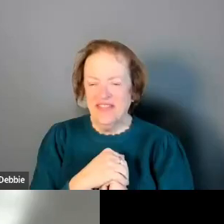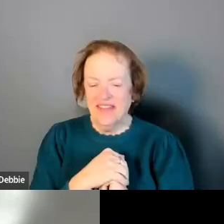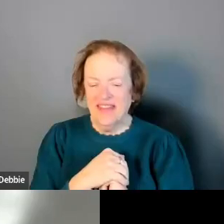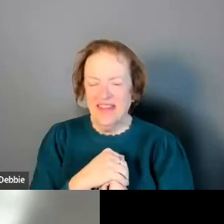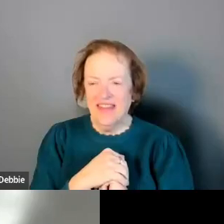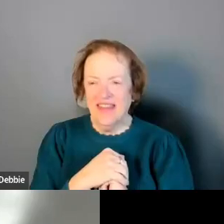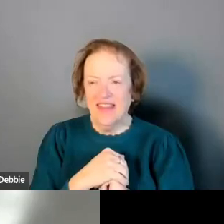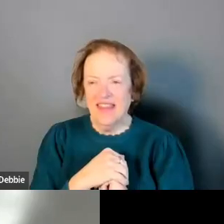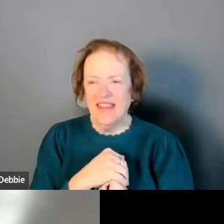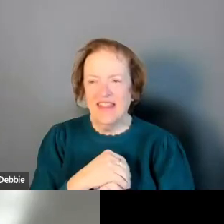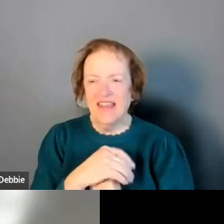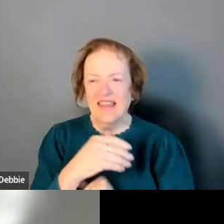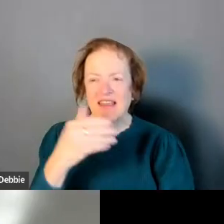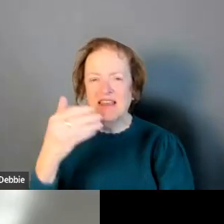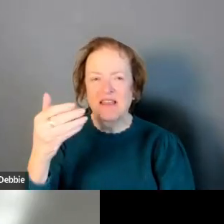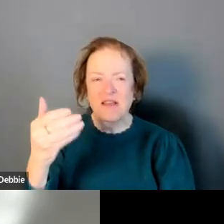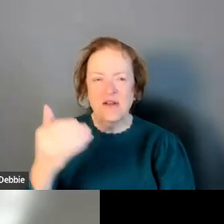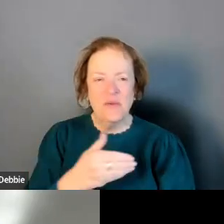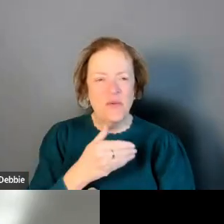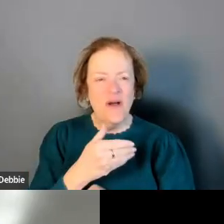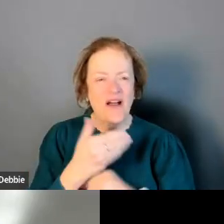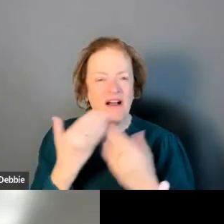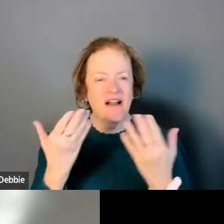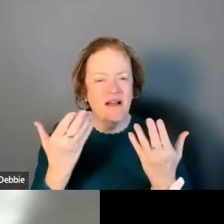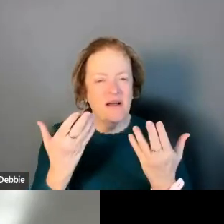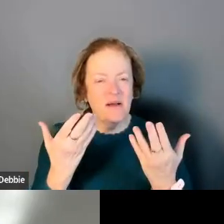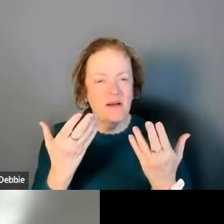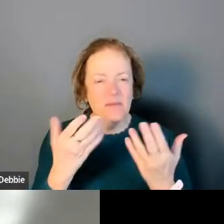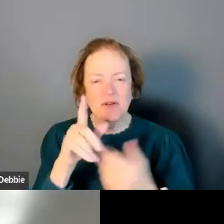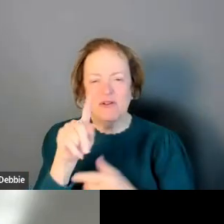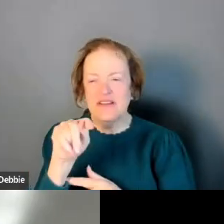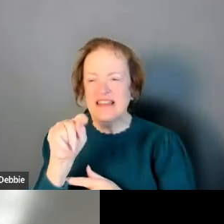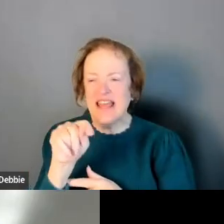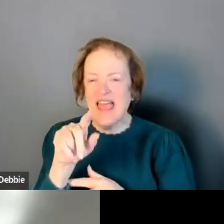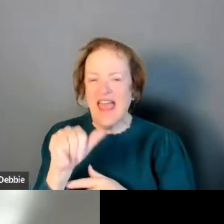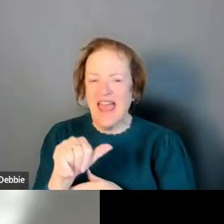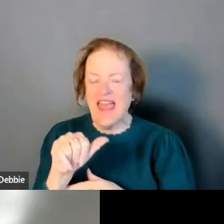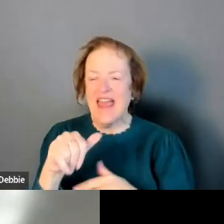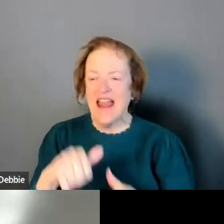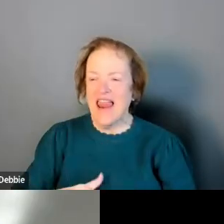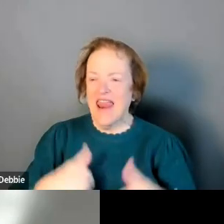Welcome to TA-Live! Technical Assistance Live!